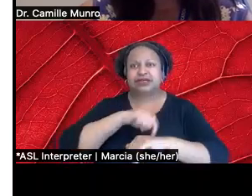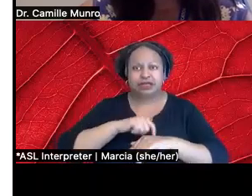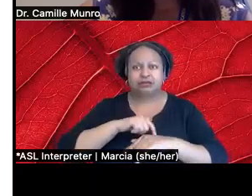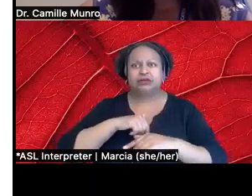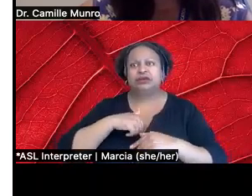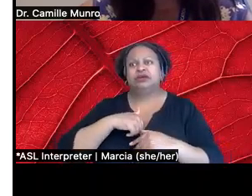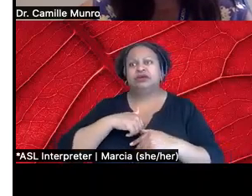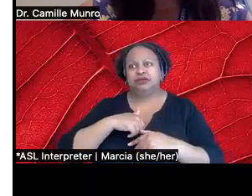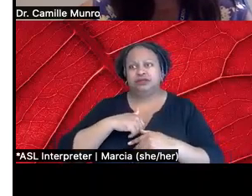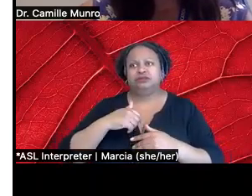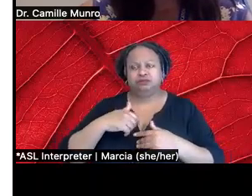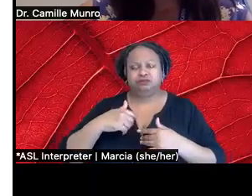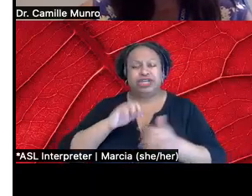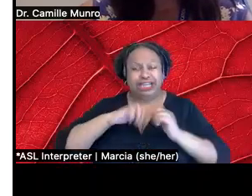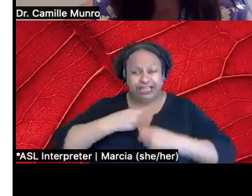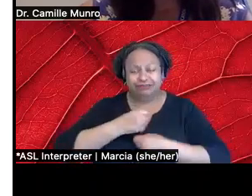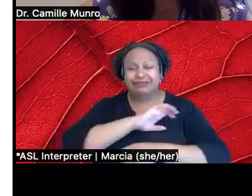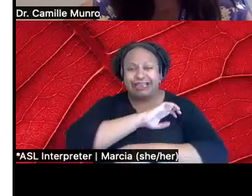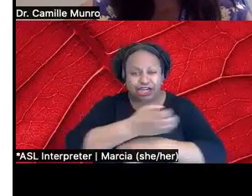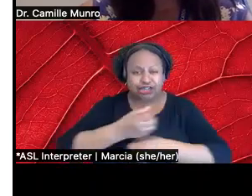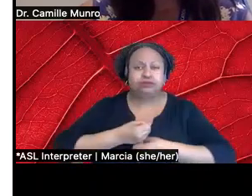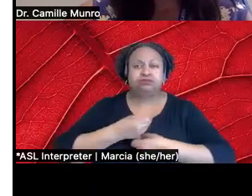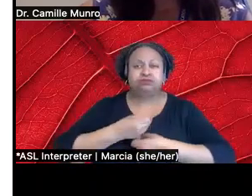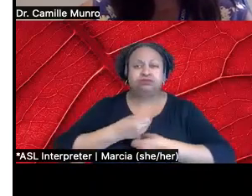For example, once I was doing a bit better in the clinic, I